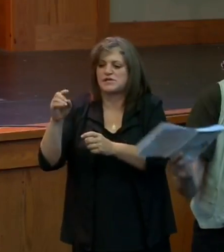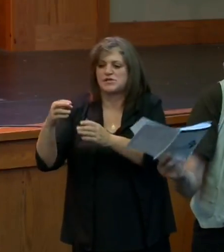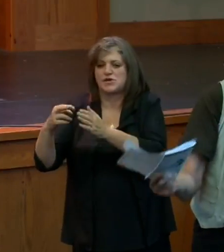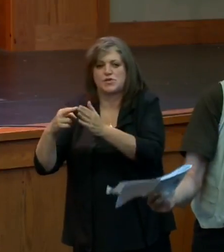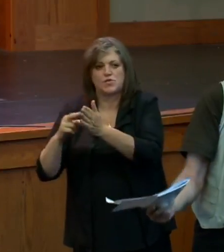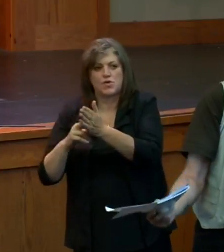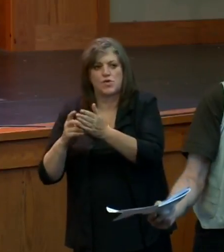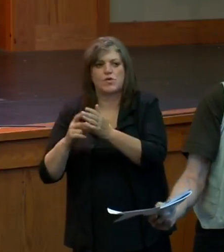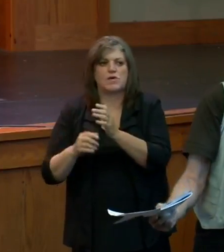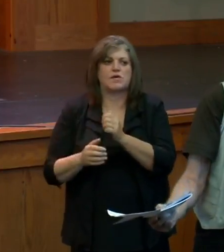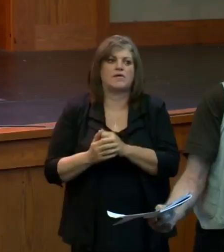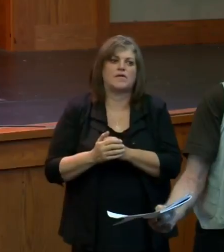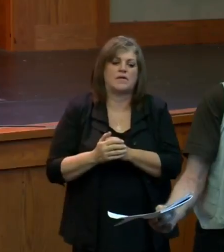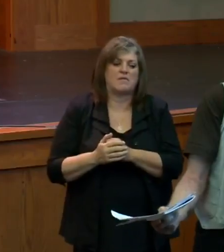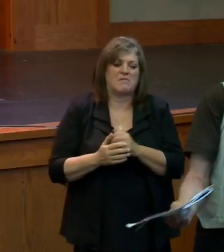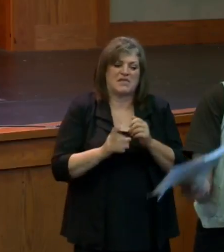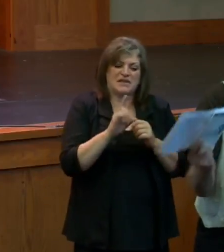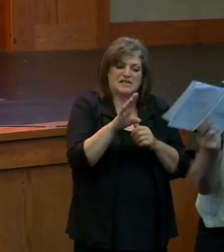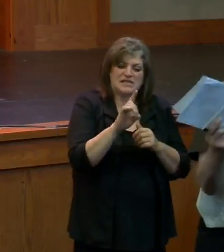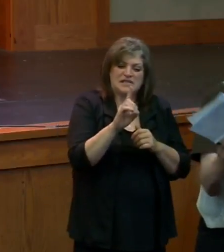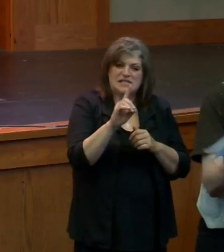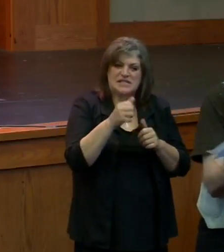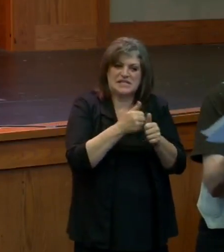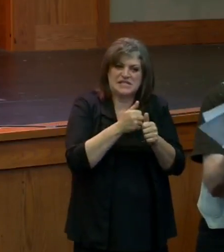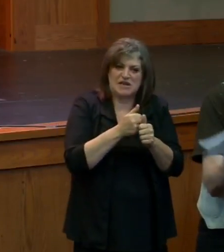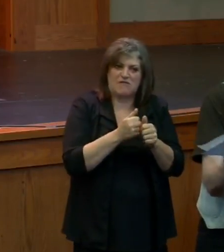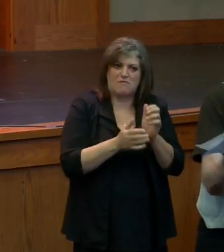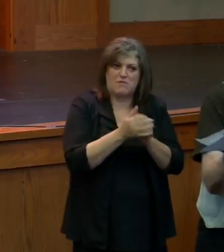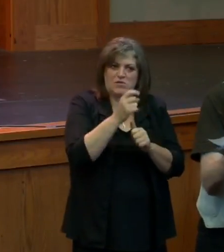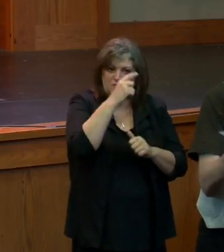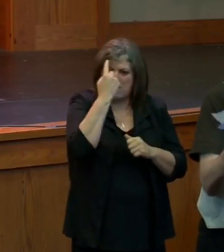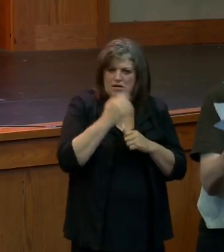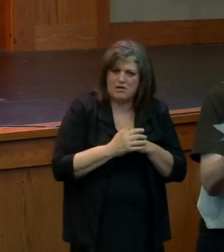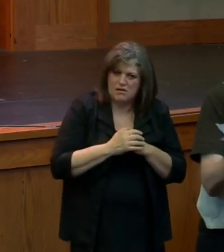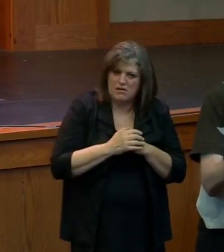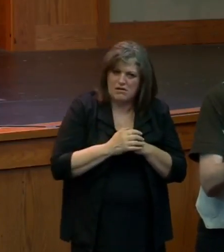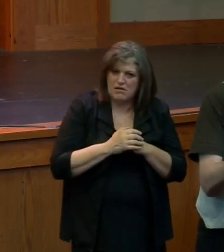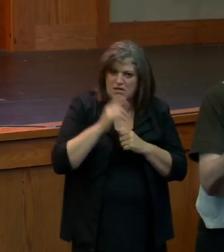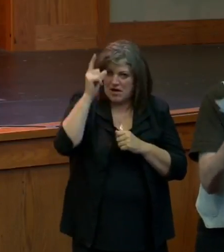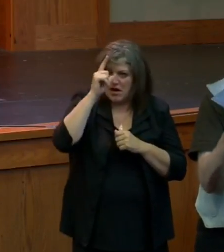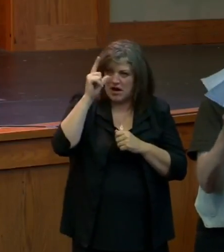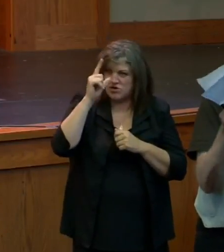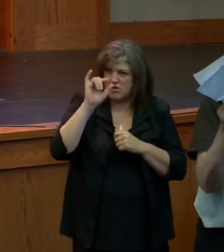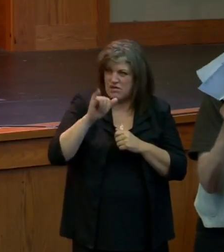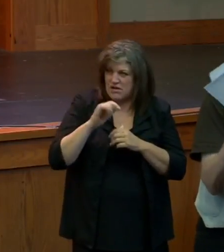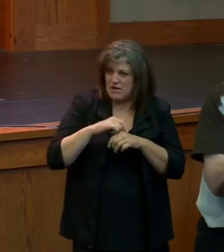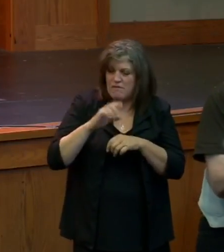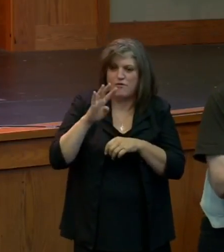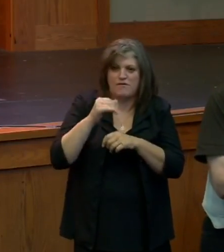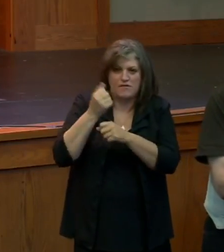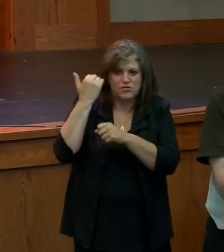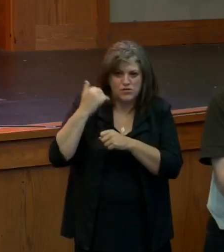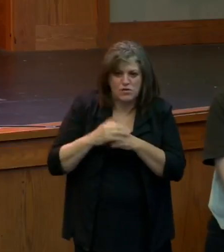AFRICAN-AMERICAN CITY. THE LOGIC WAS AT THAT TIME 40 YEARS AGO, 45 YEARS AGO WAS THAT